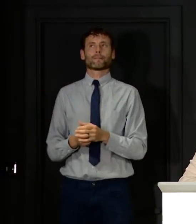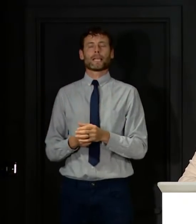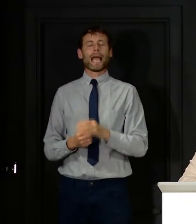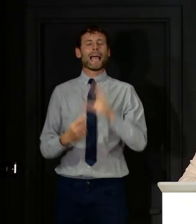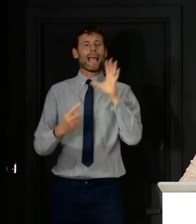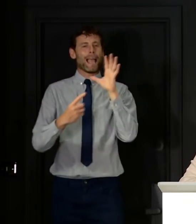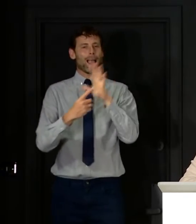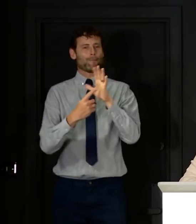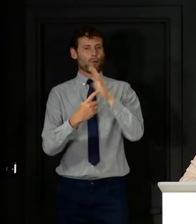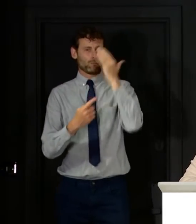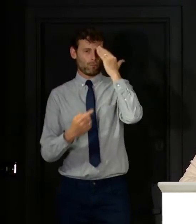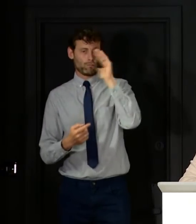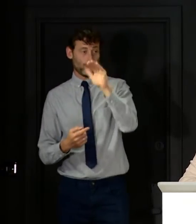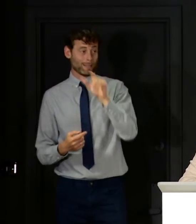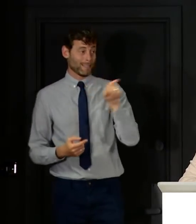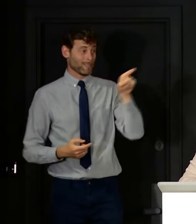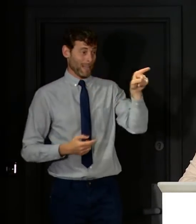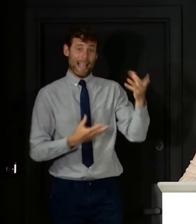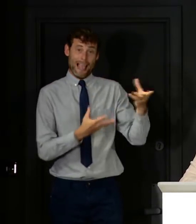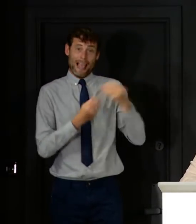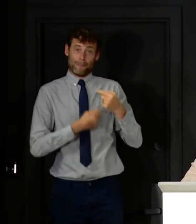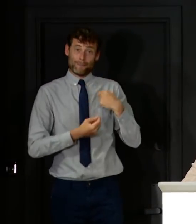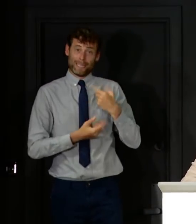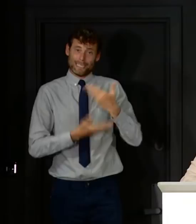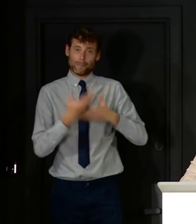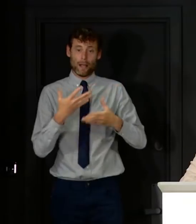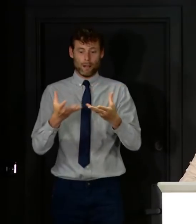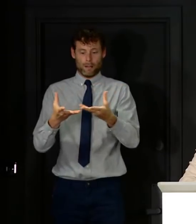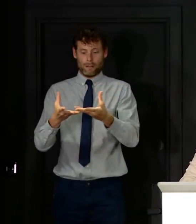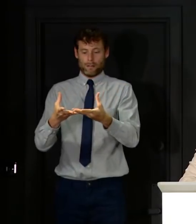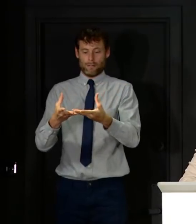like Jason helped me understand these things, elimination is not eradication. Eradication